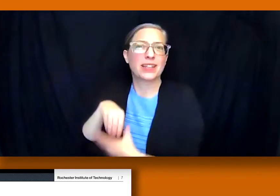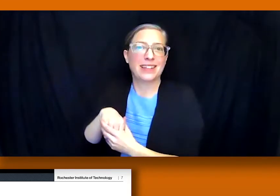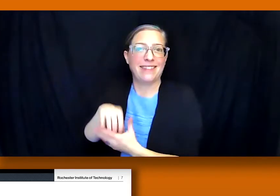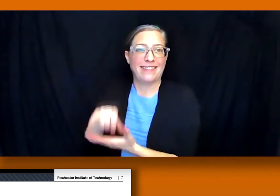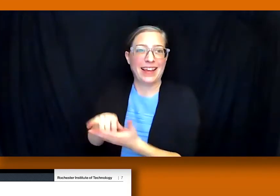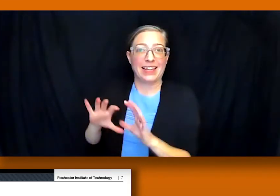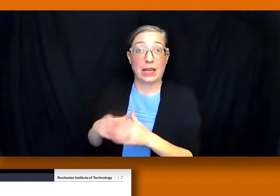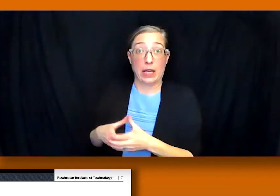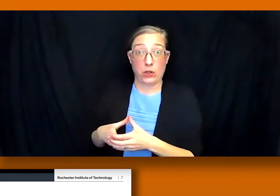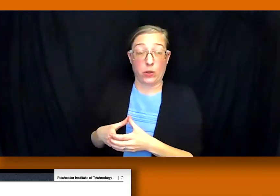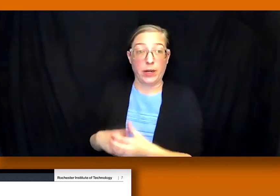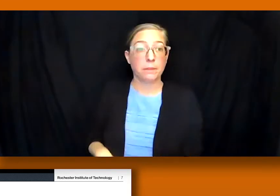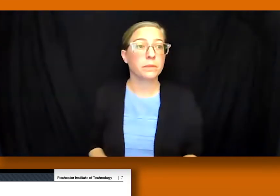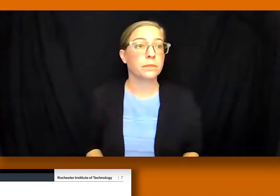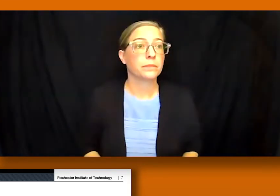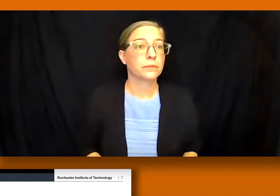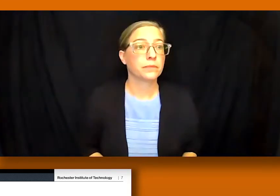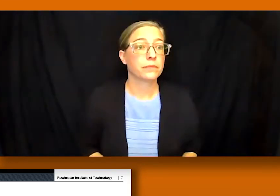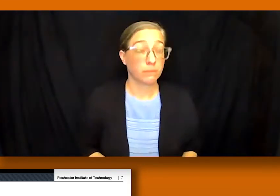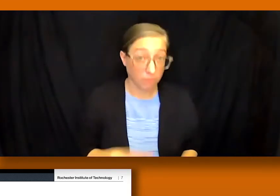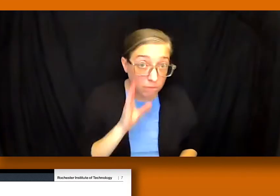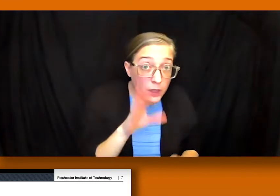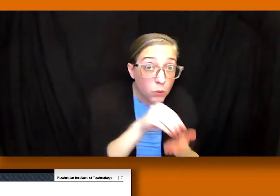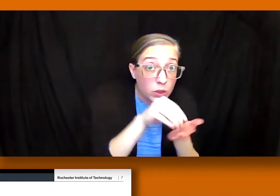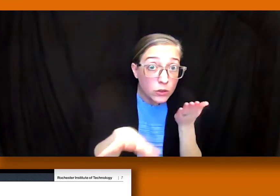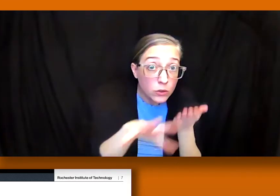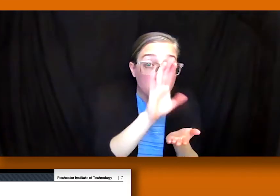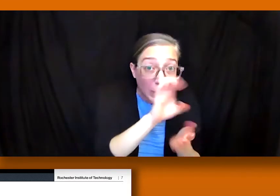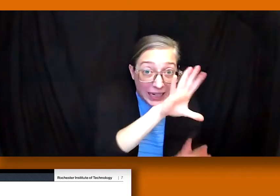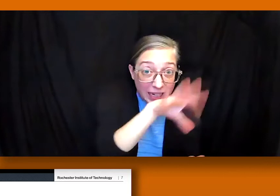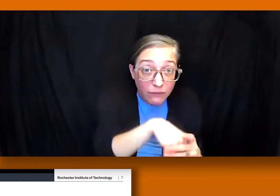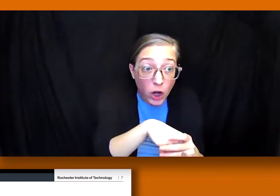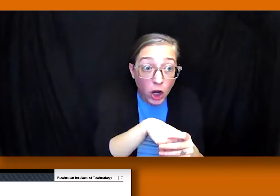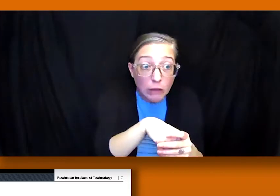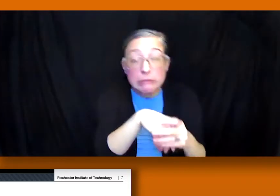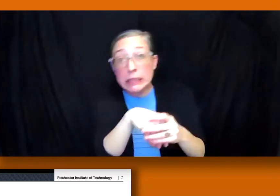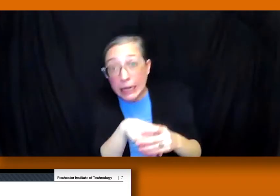If you think so, um, are the proposed activities